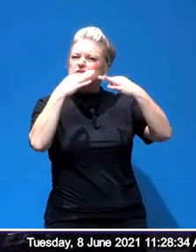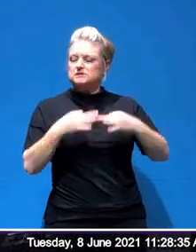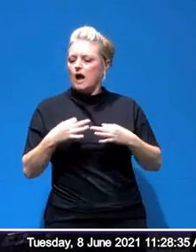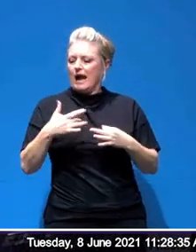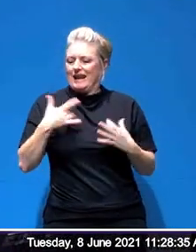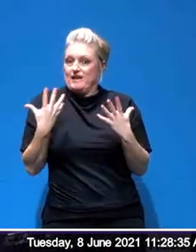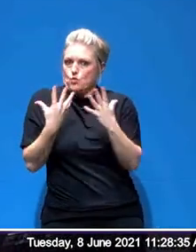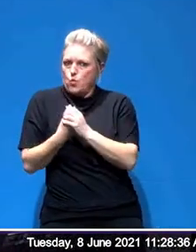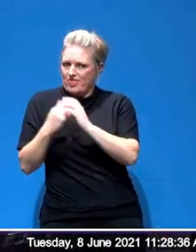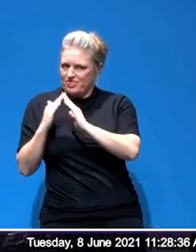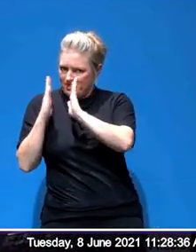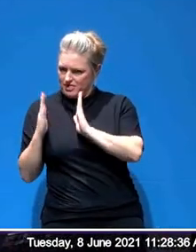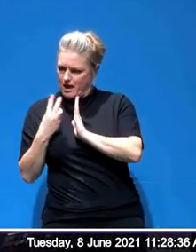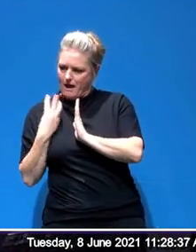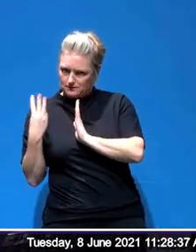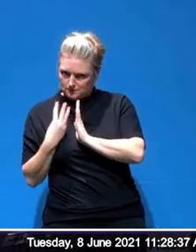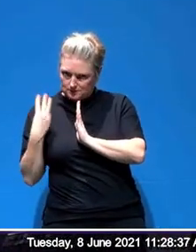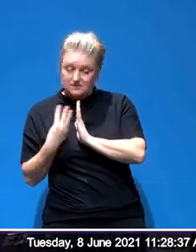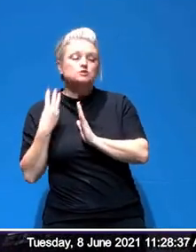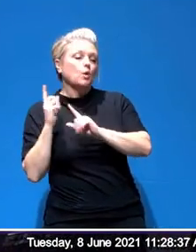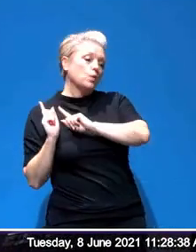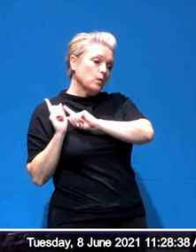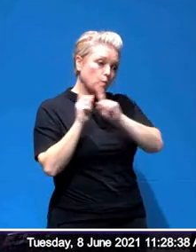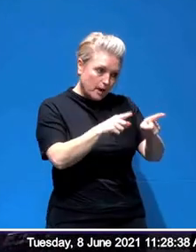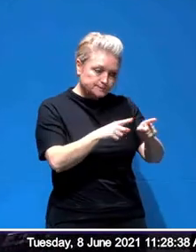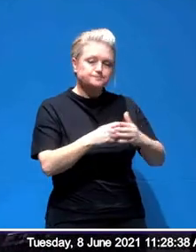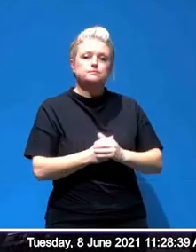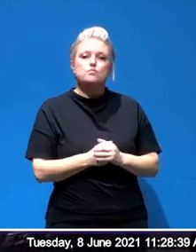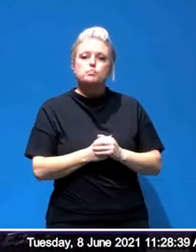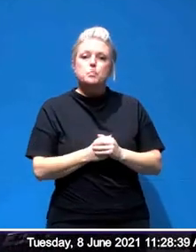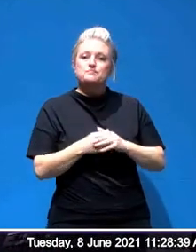Graham told me that he picked up the boxes of Daniel's belongings